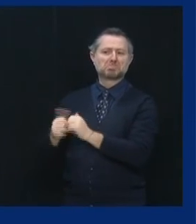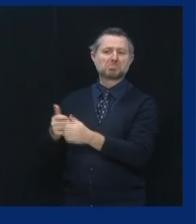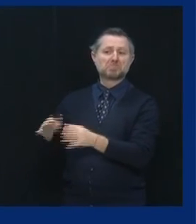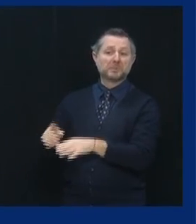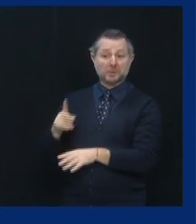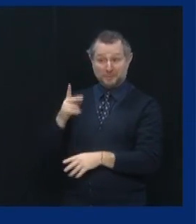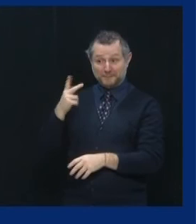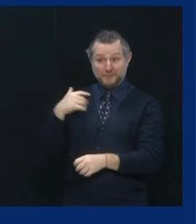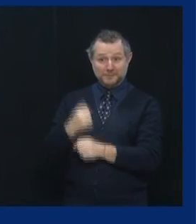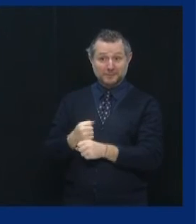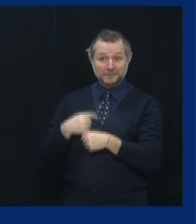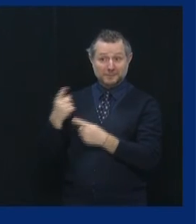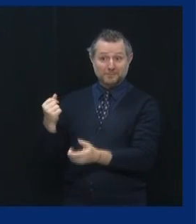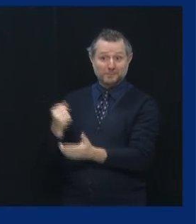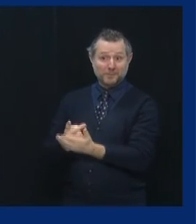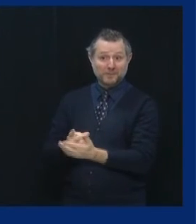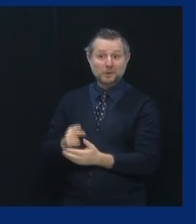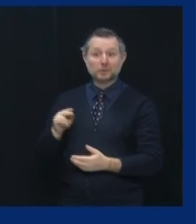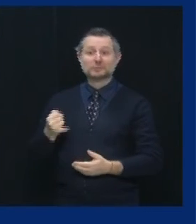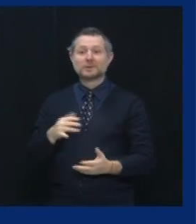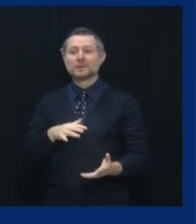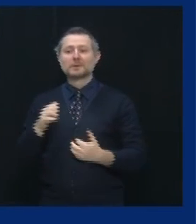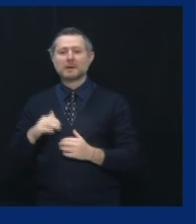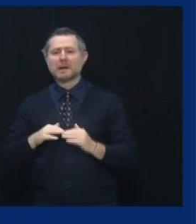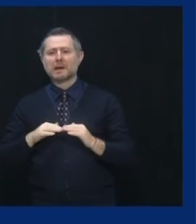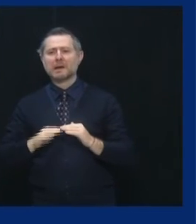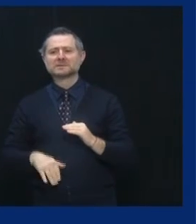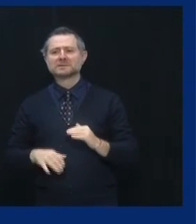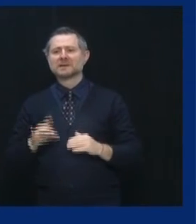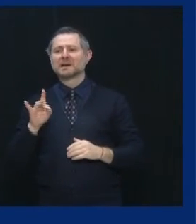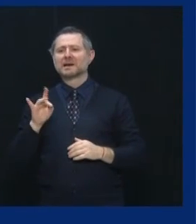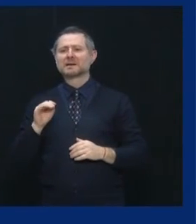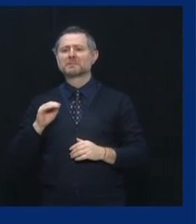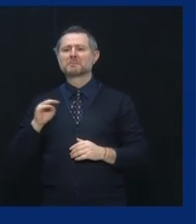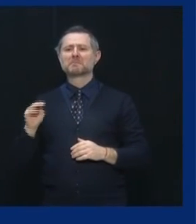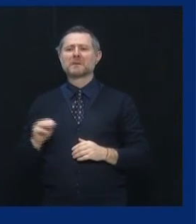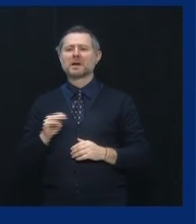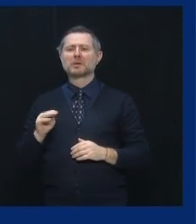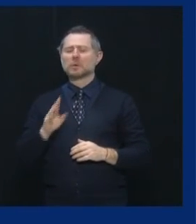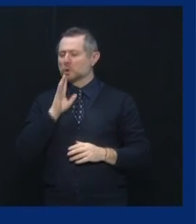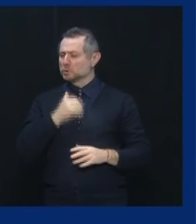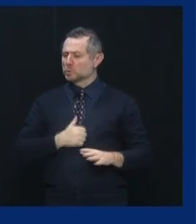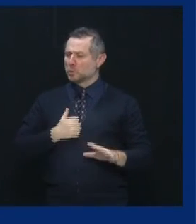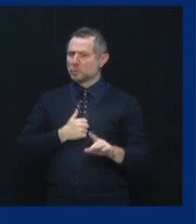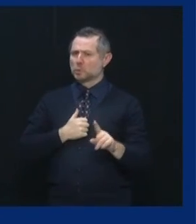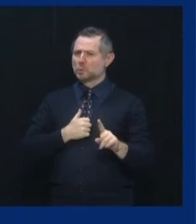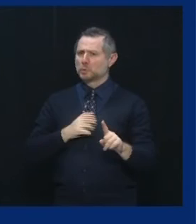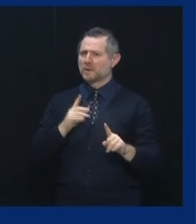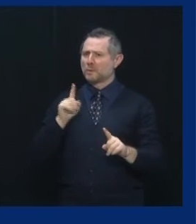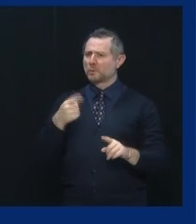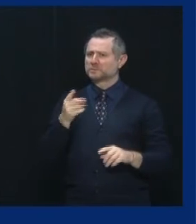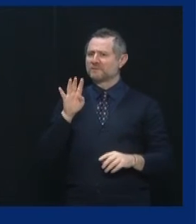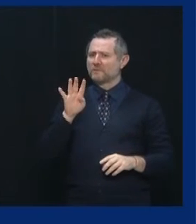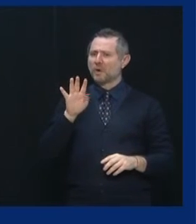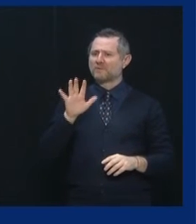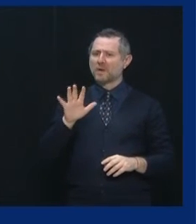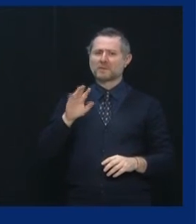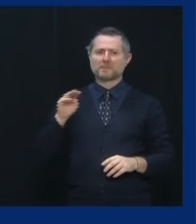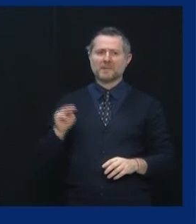THENESS COMMONLY USED EXAMPLE IN THE ENTIRE THREE YEARS THEY HAVE